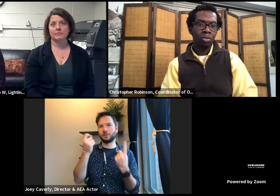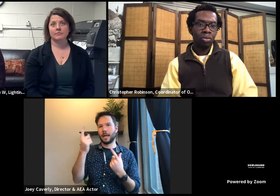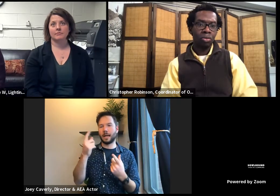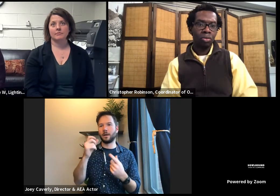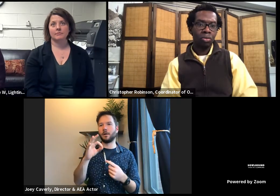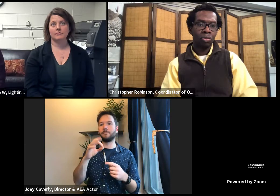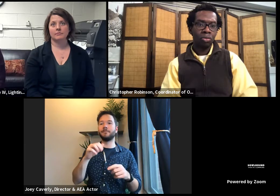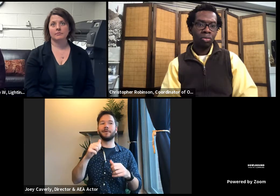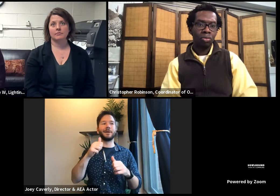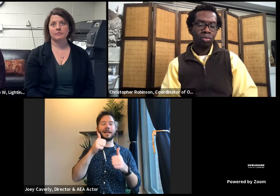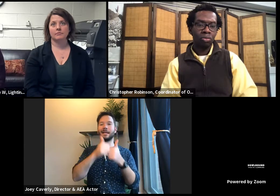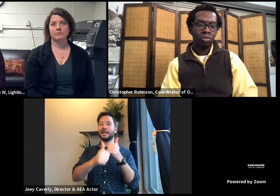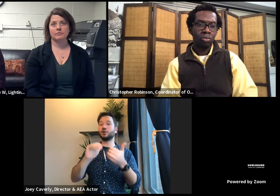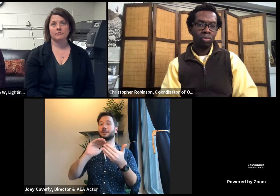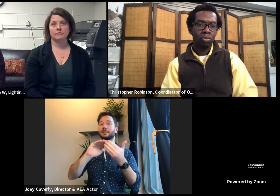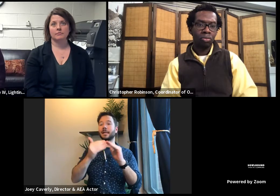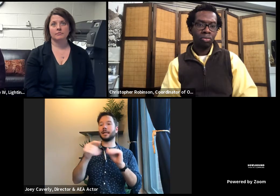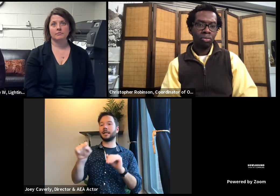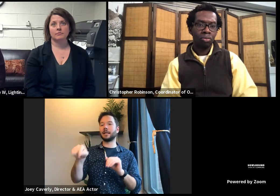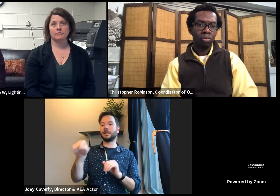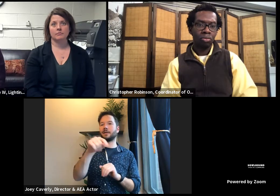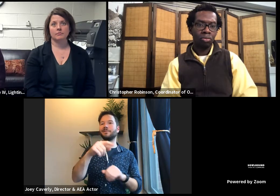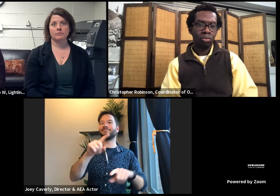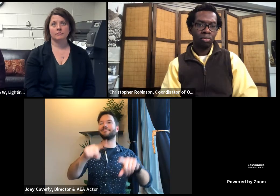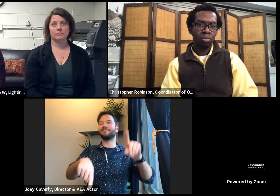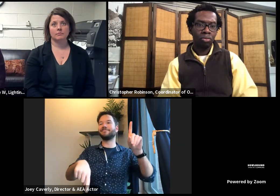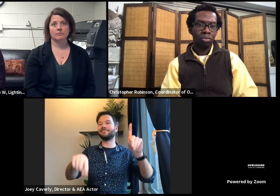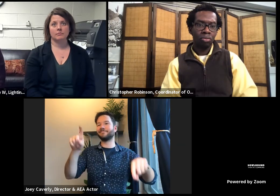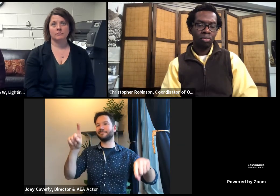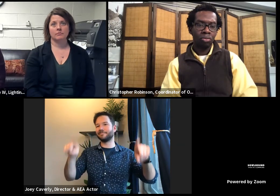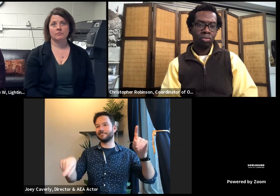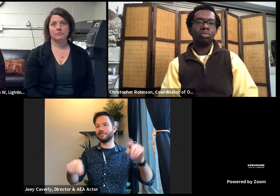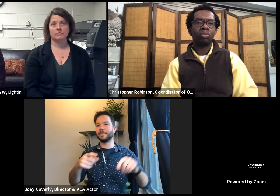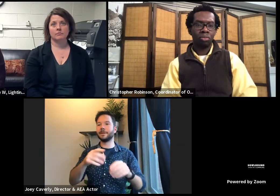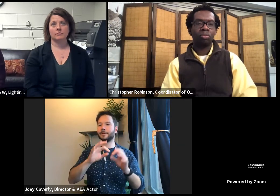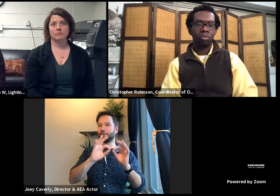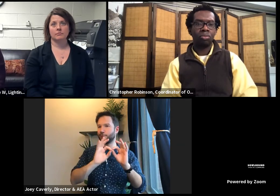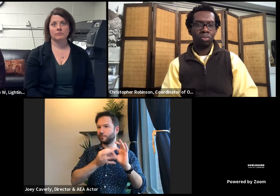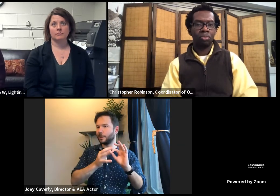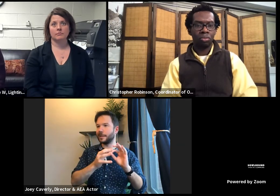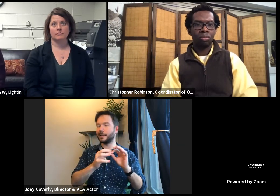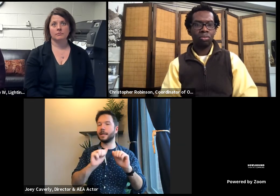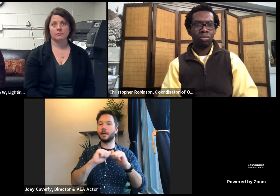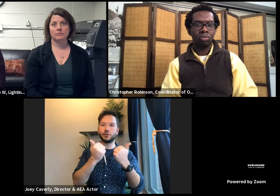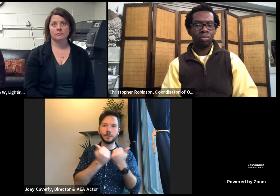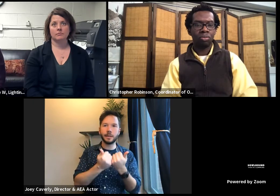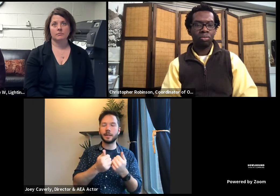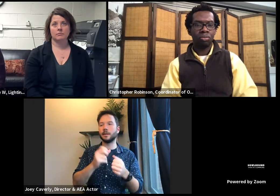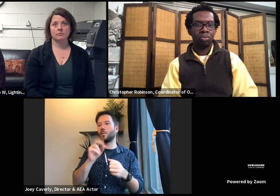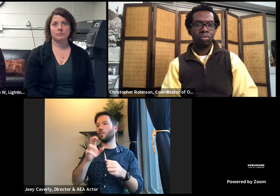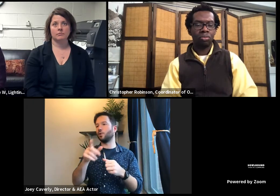I know that many of us deaf artists are very understanding of the context